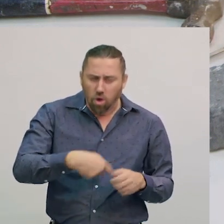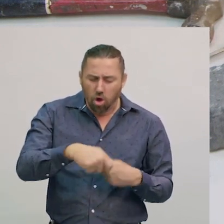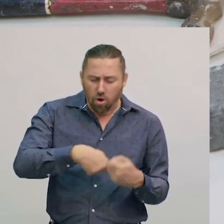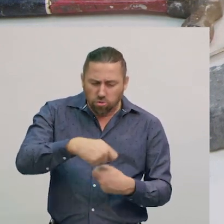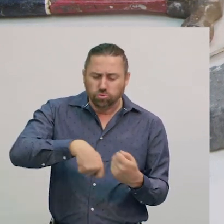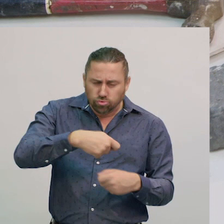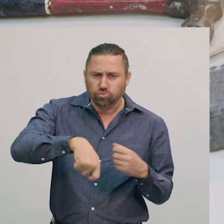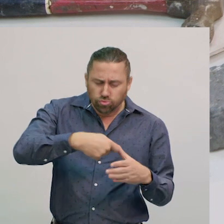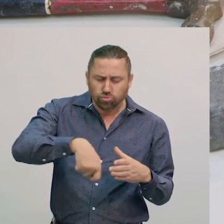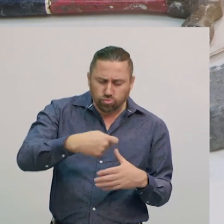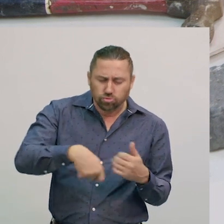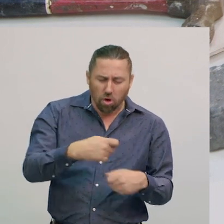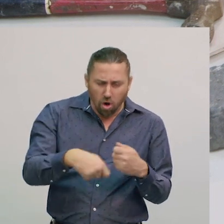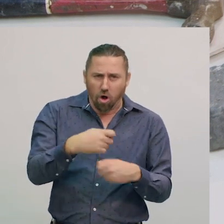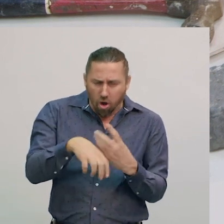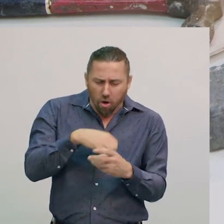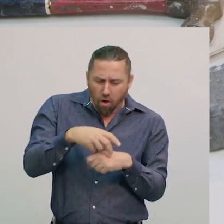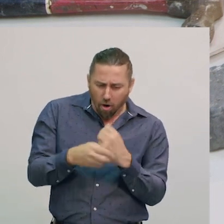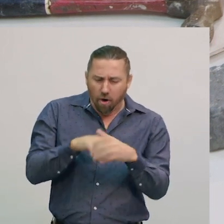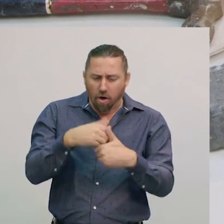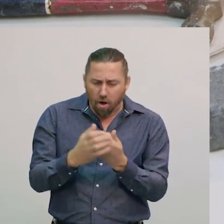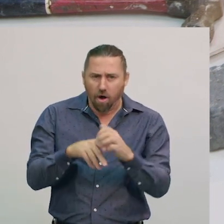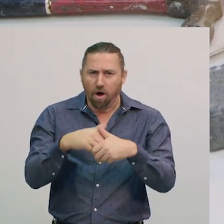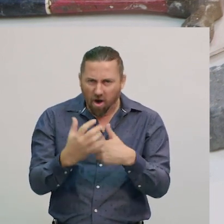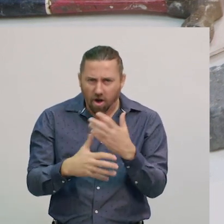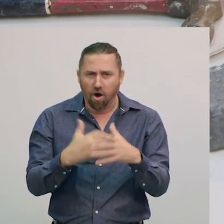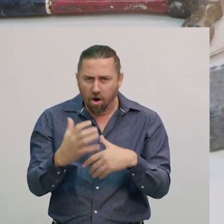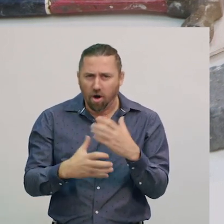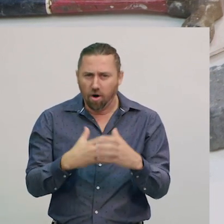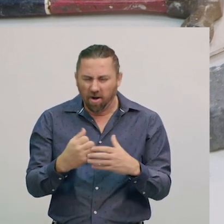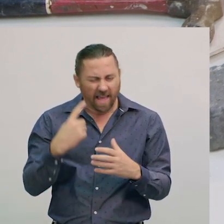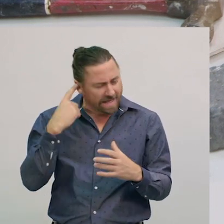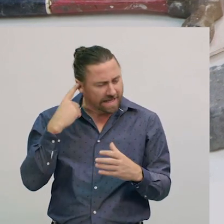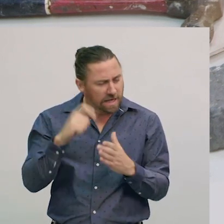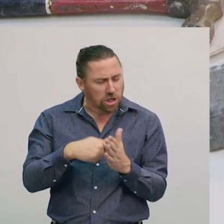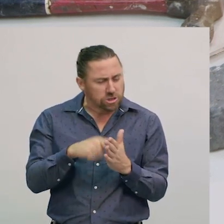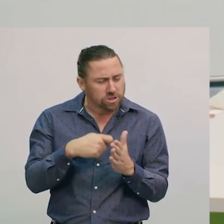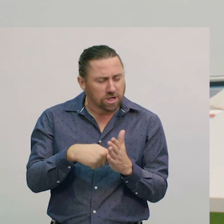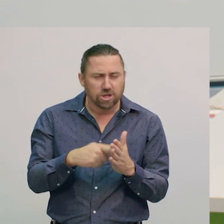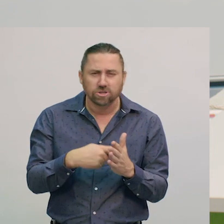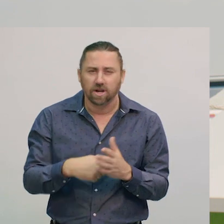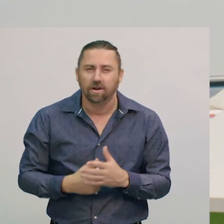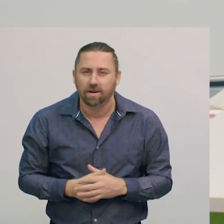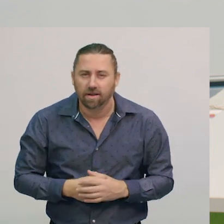If I stir that up, um,